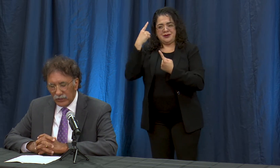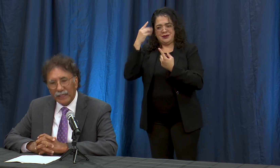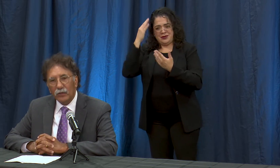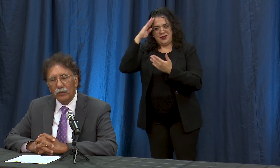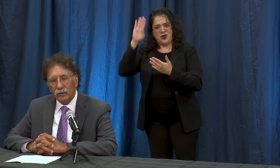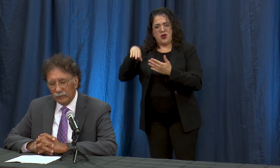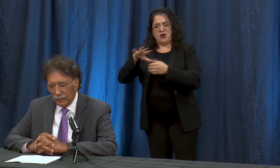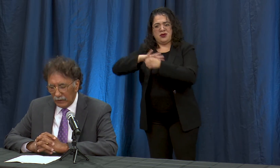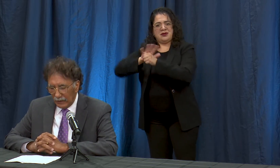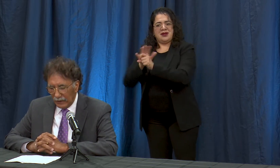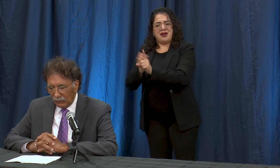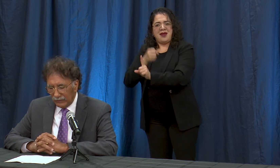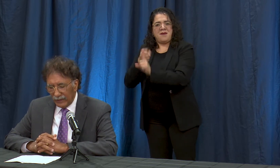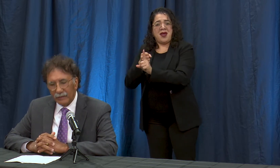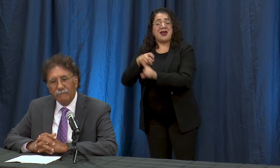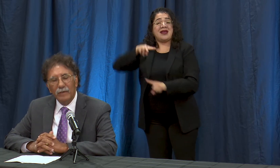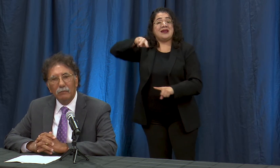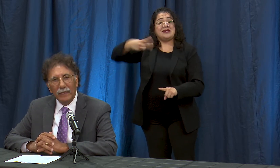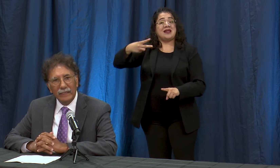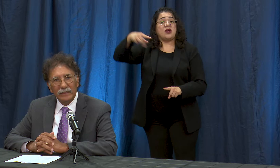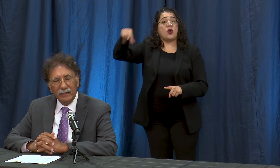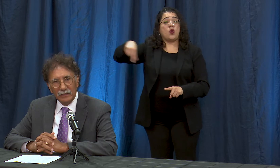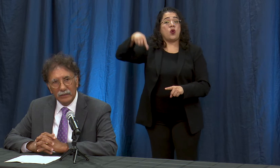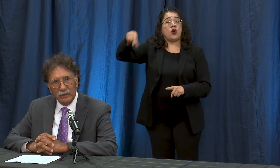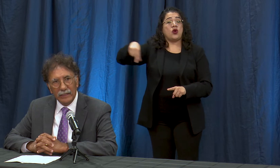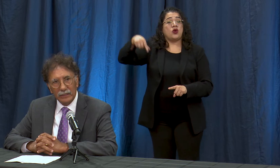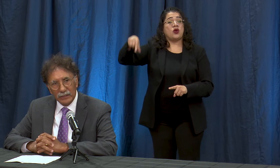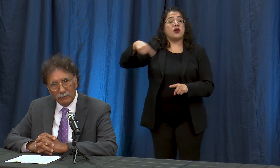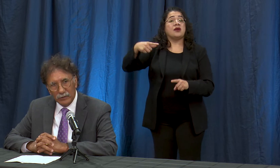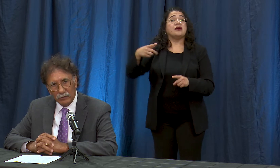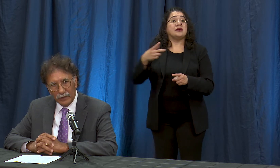the second quarter we've had blank sailings here at the San Pedro Bay